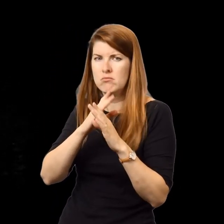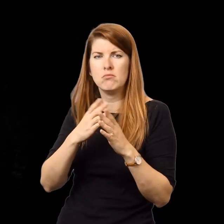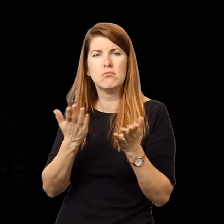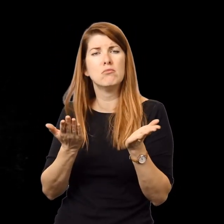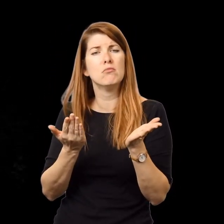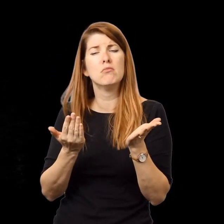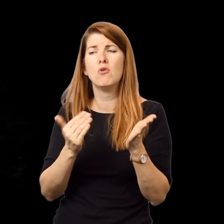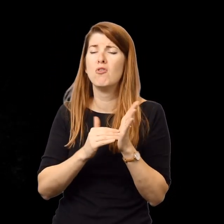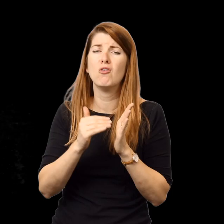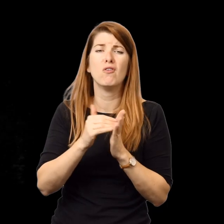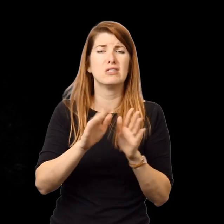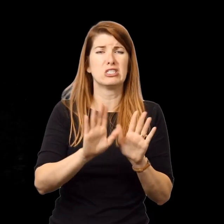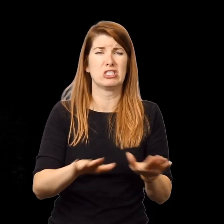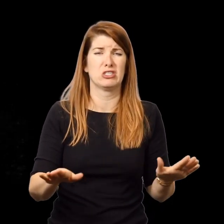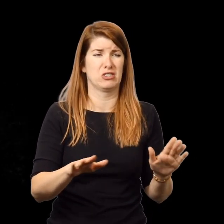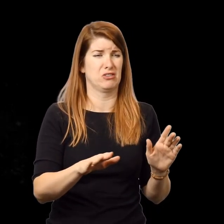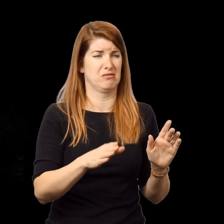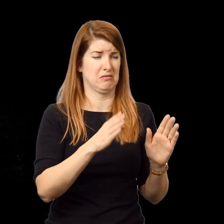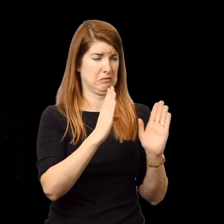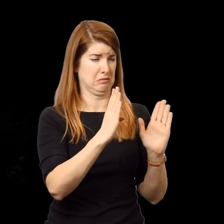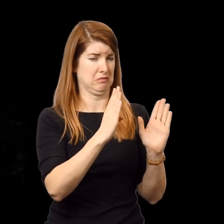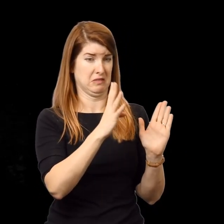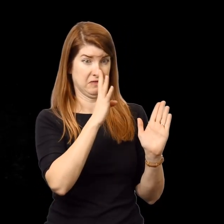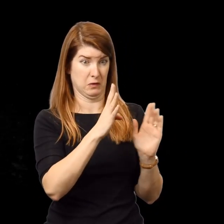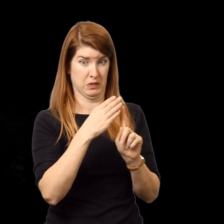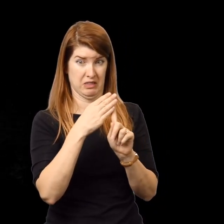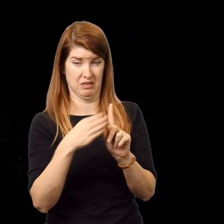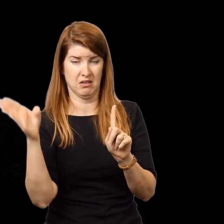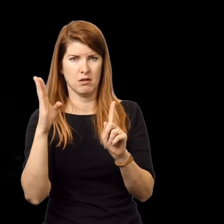So, often children will come out of this period with a toxic sense of shame,